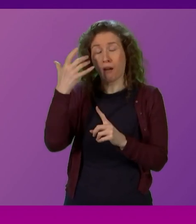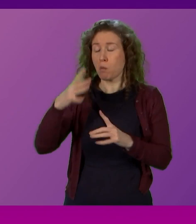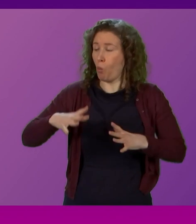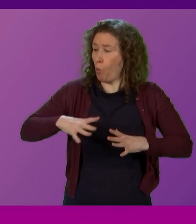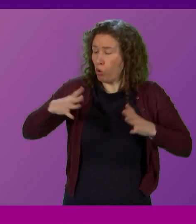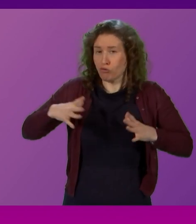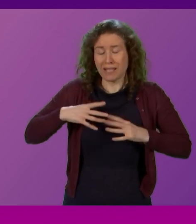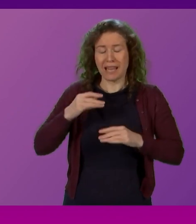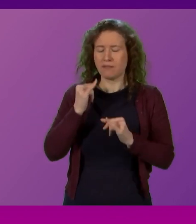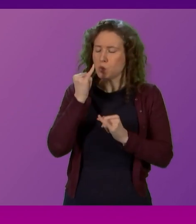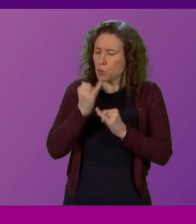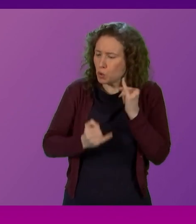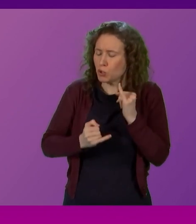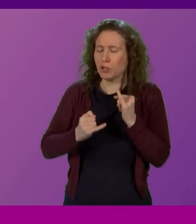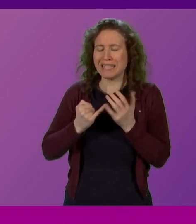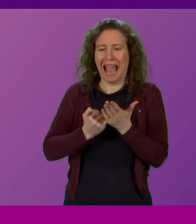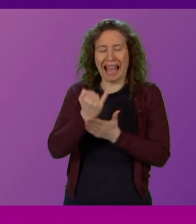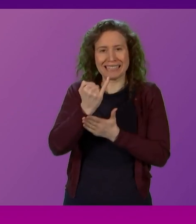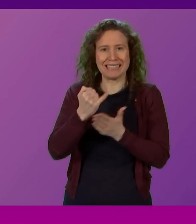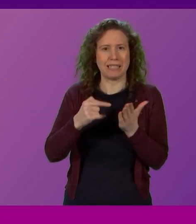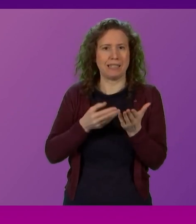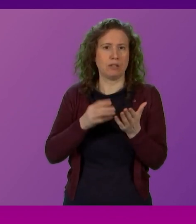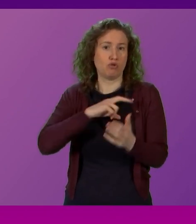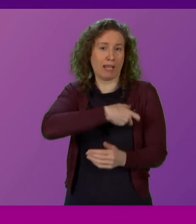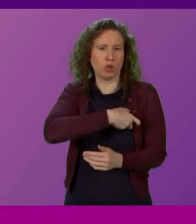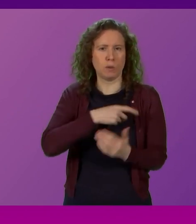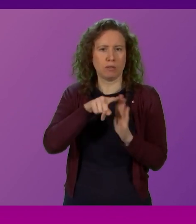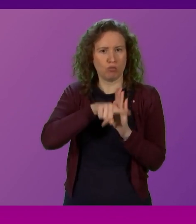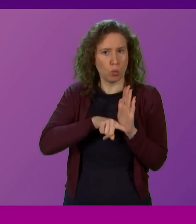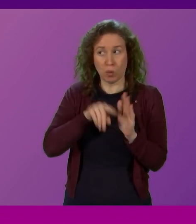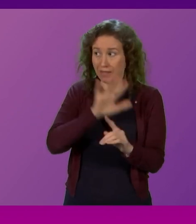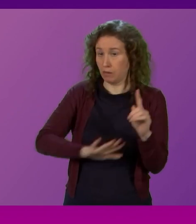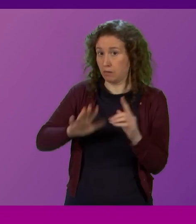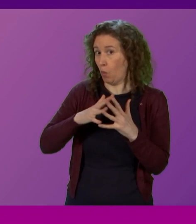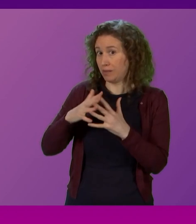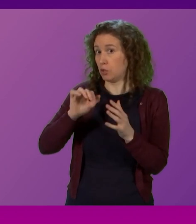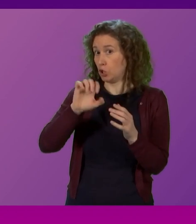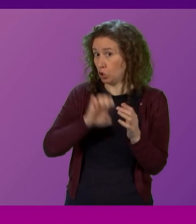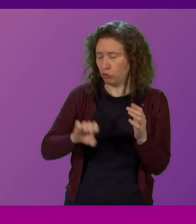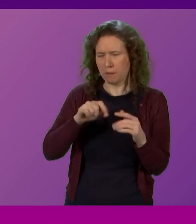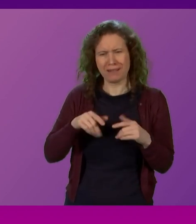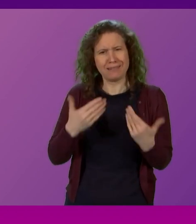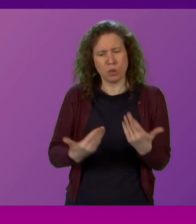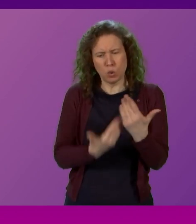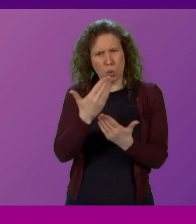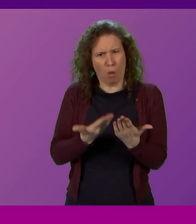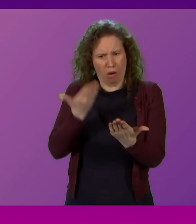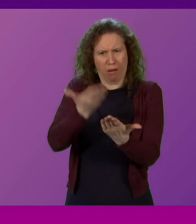union laws in western Europe, and the proposed bill threatens to undermine and weaken the rights of workers even further.